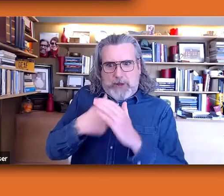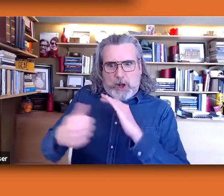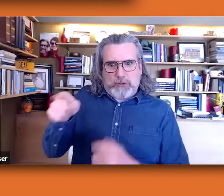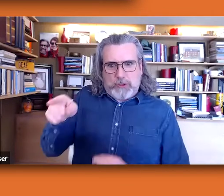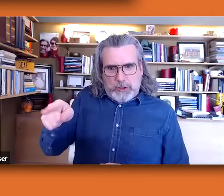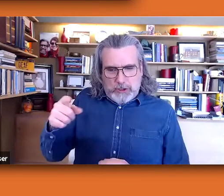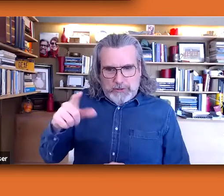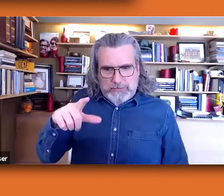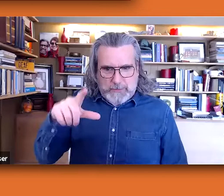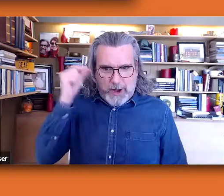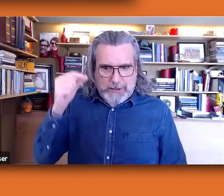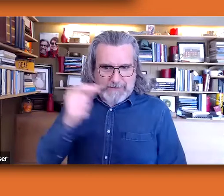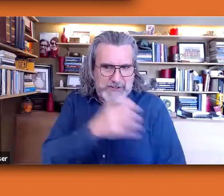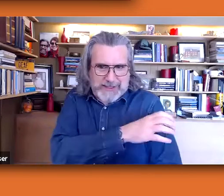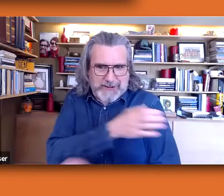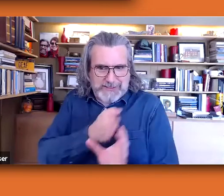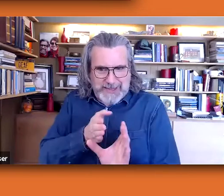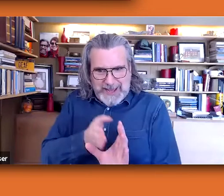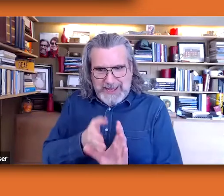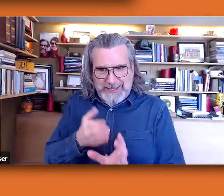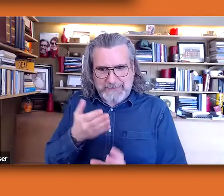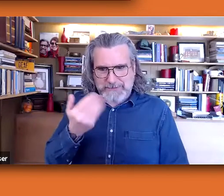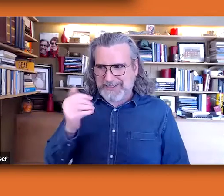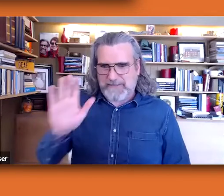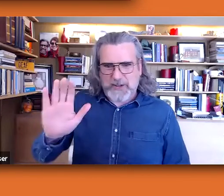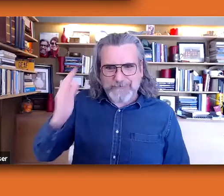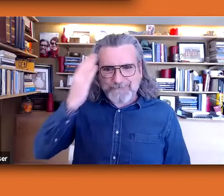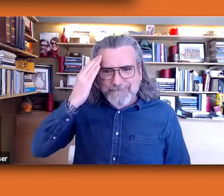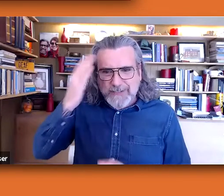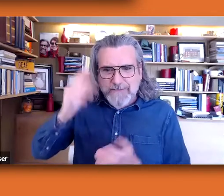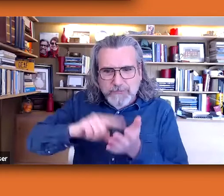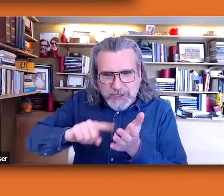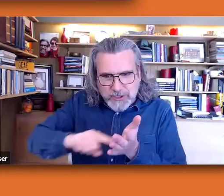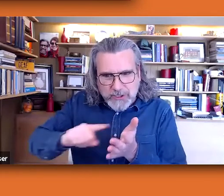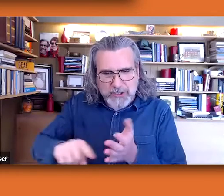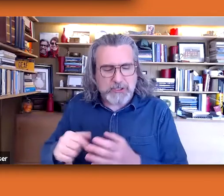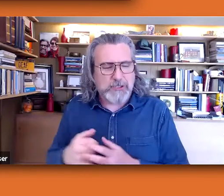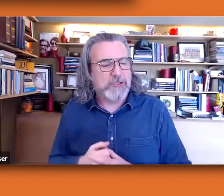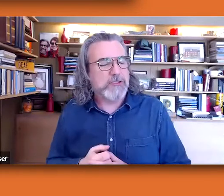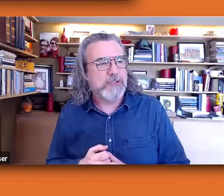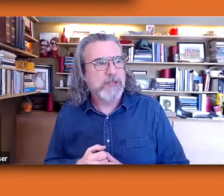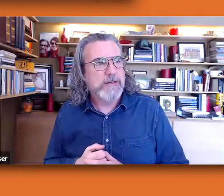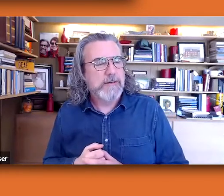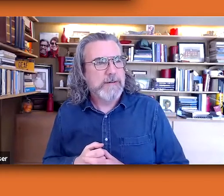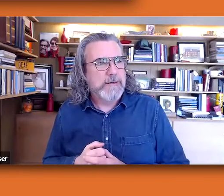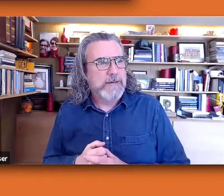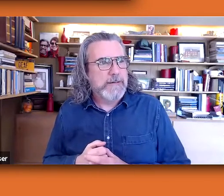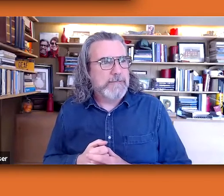to work with her in Gallaudet's Clinical Psychology program because of her knowledge of research and her interests.